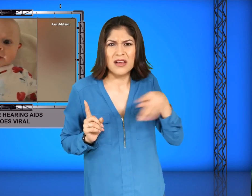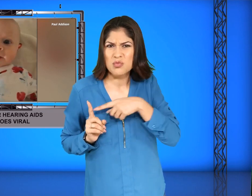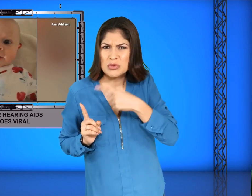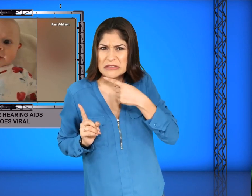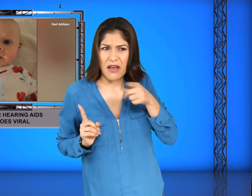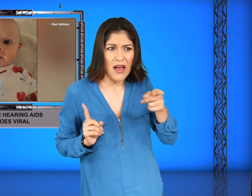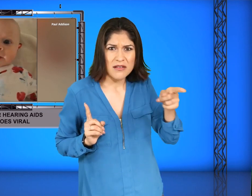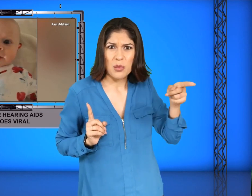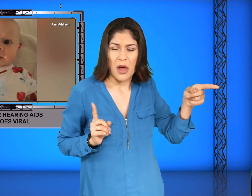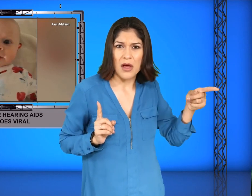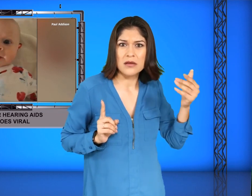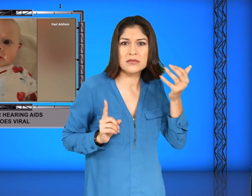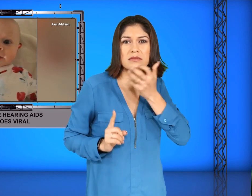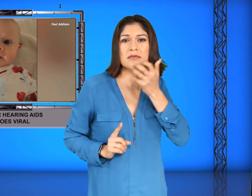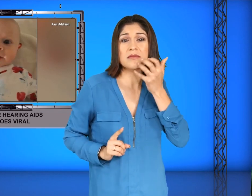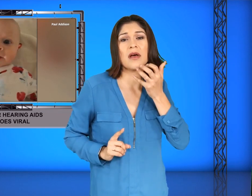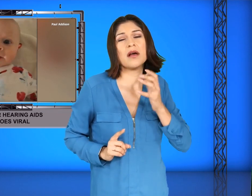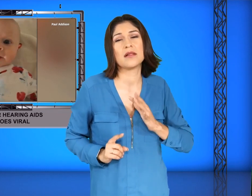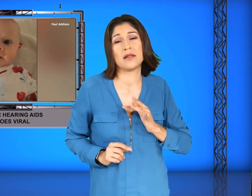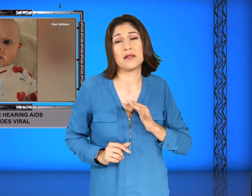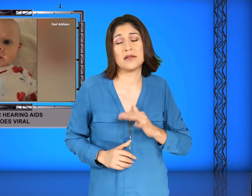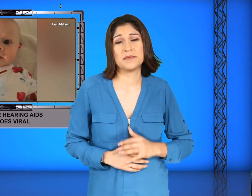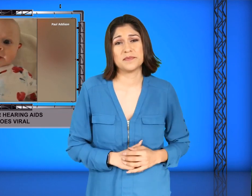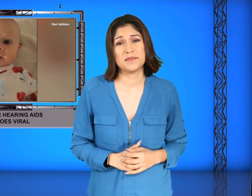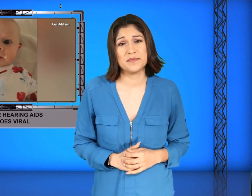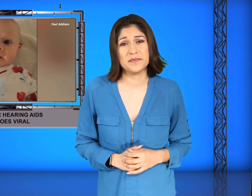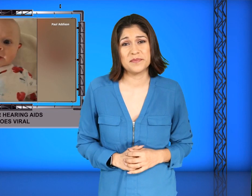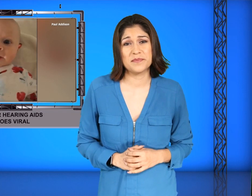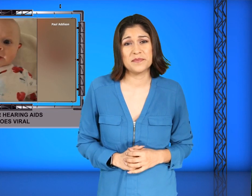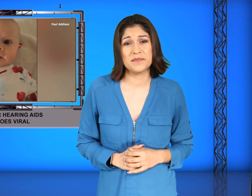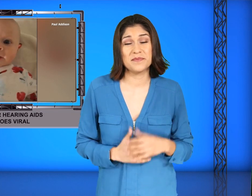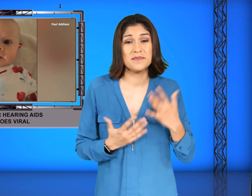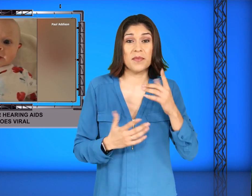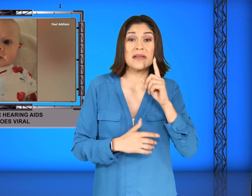were saying.